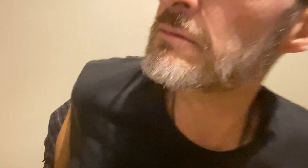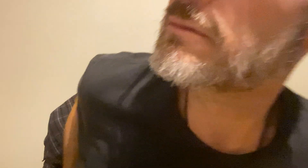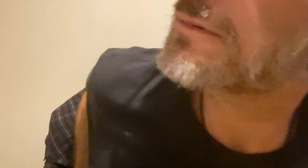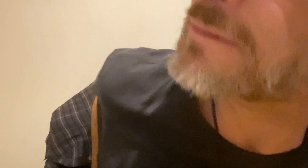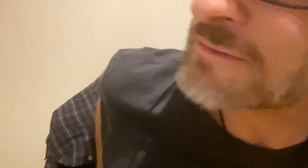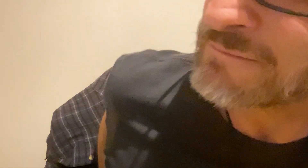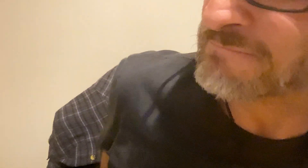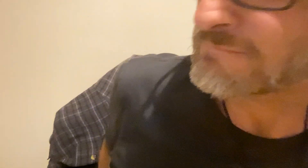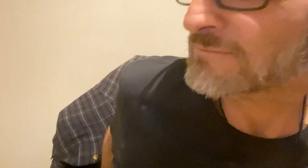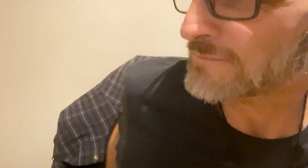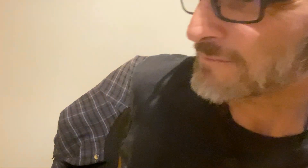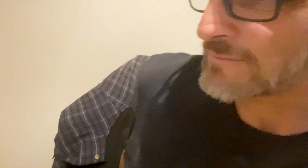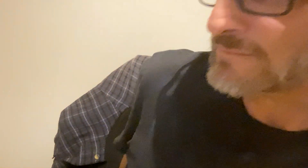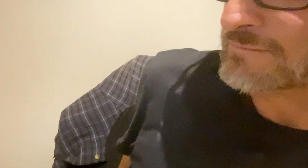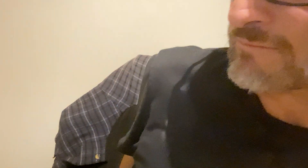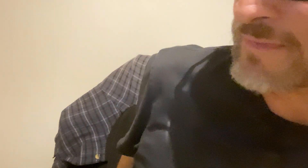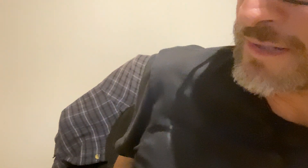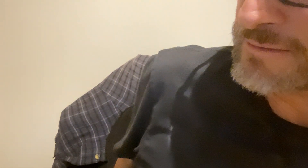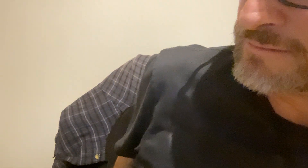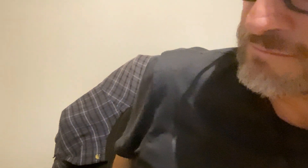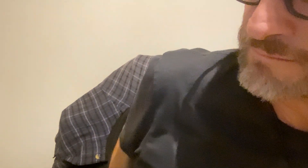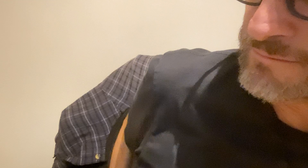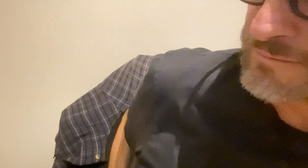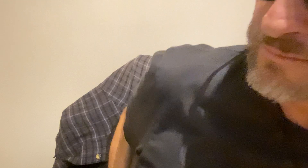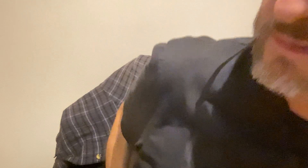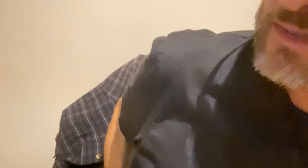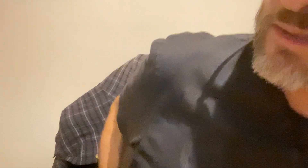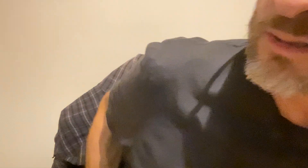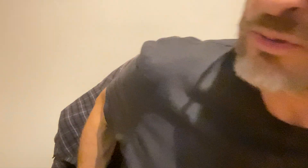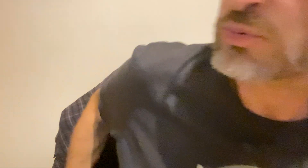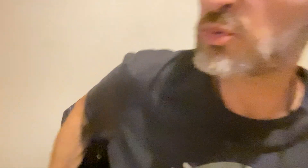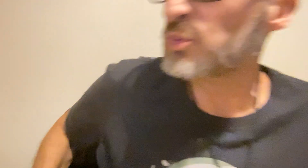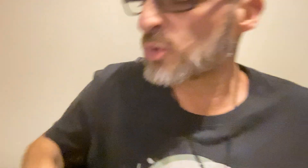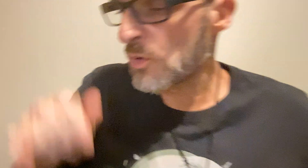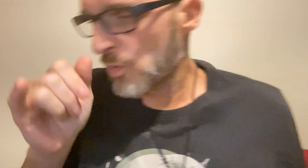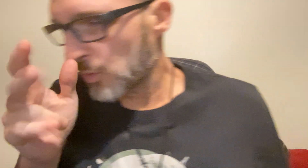It's rubbing against my skin.